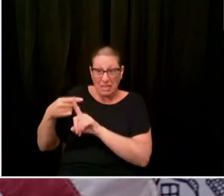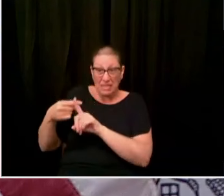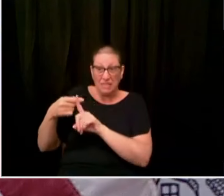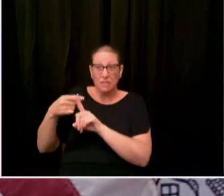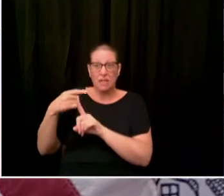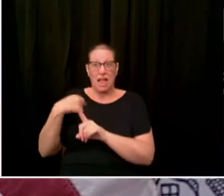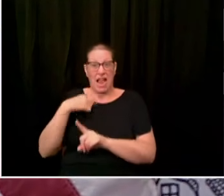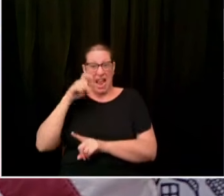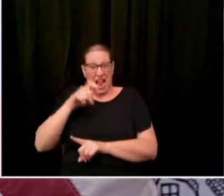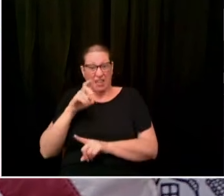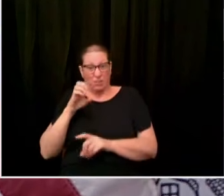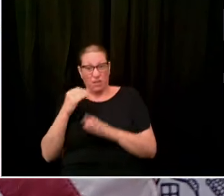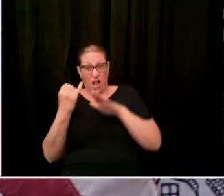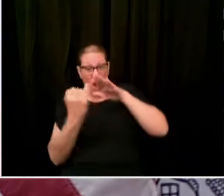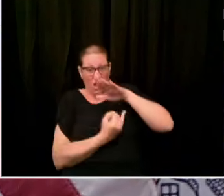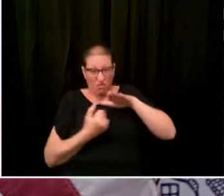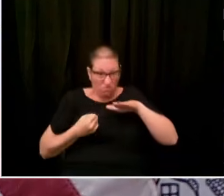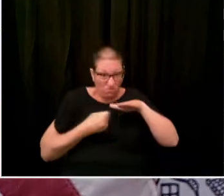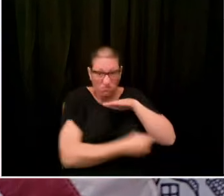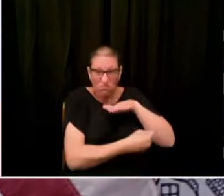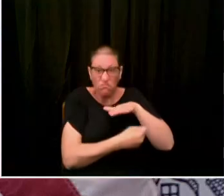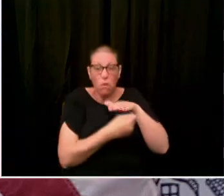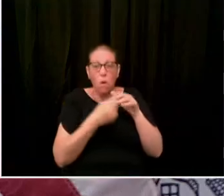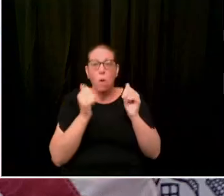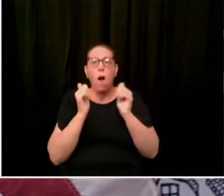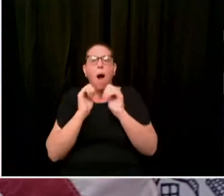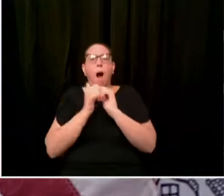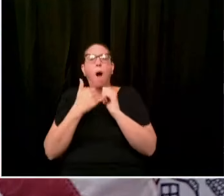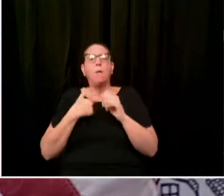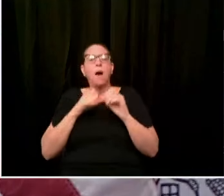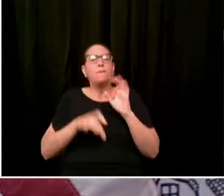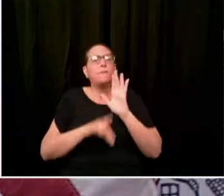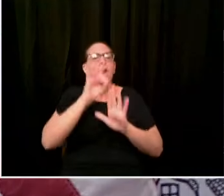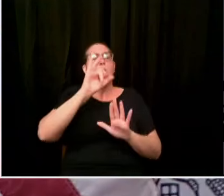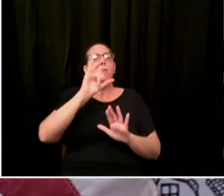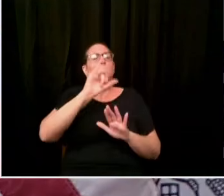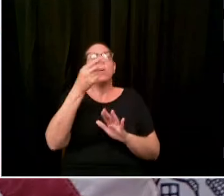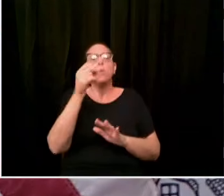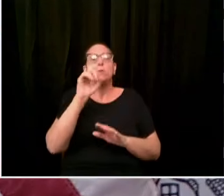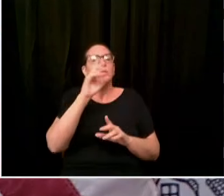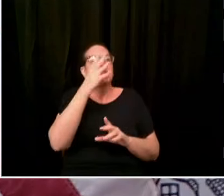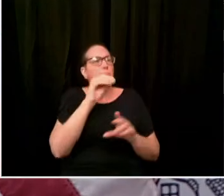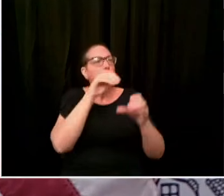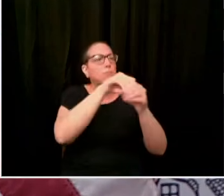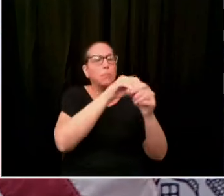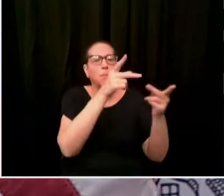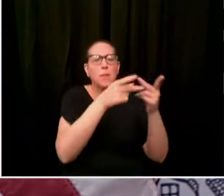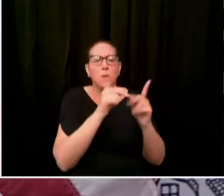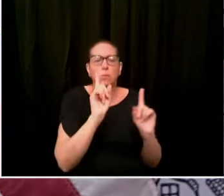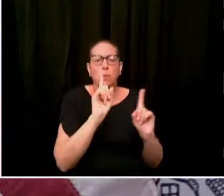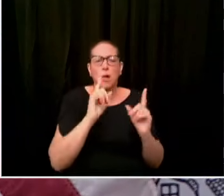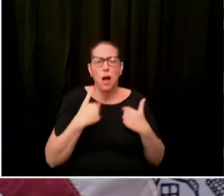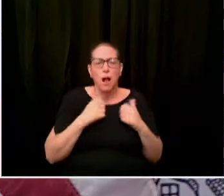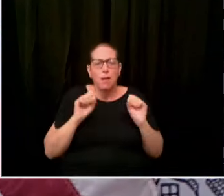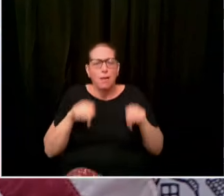THE GOAL IS TO MAKE IT USER FRIENDLY. WE WANT IT TO BE A SYMPATHETIC,